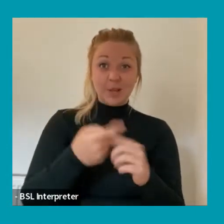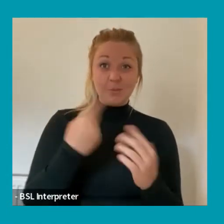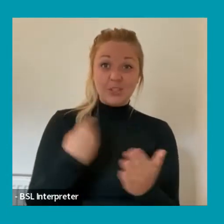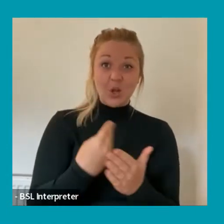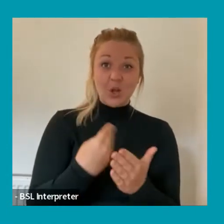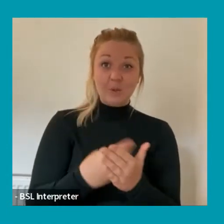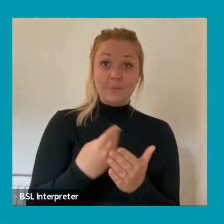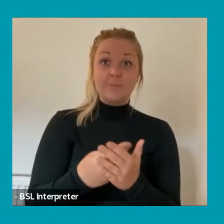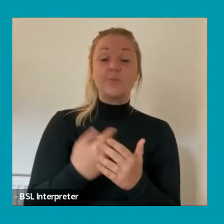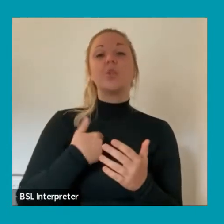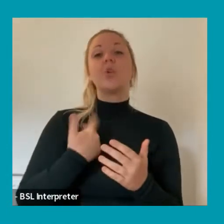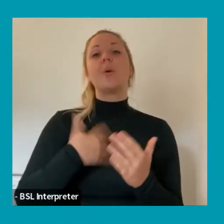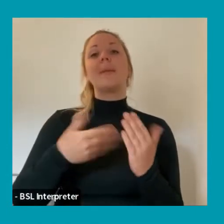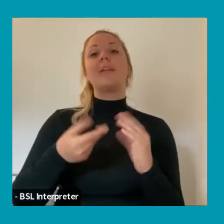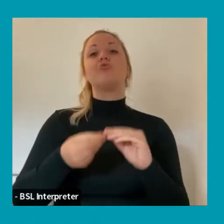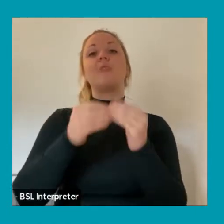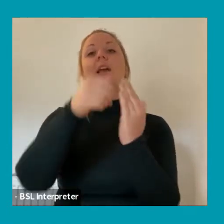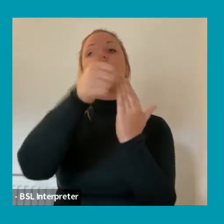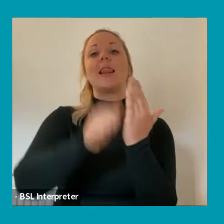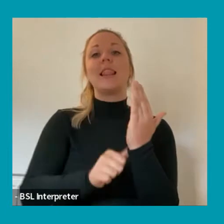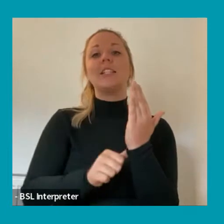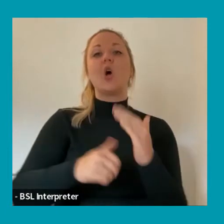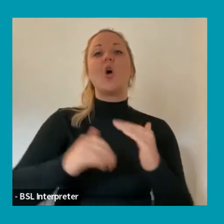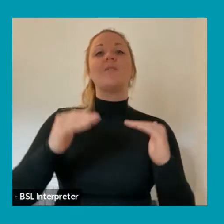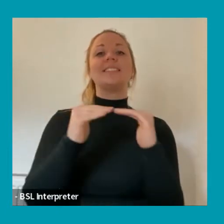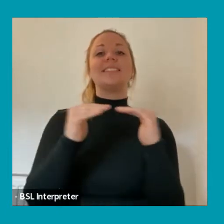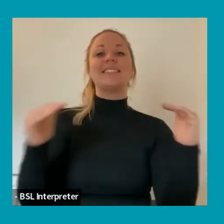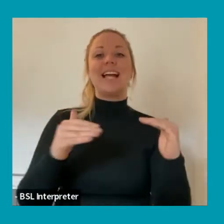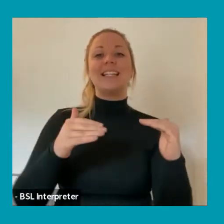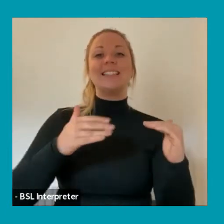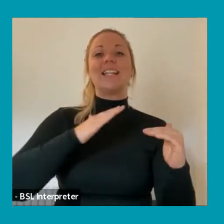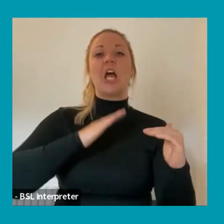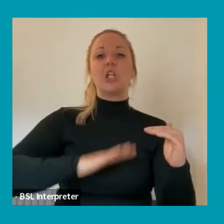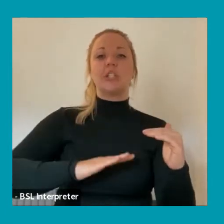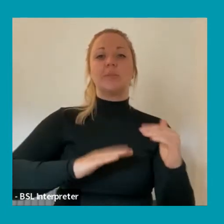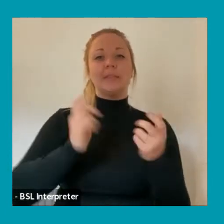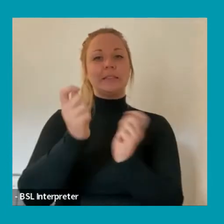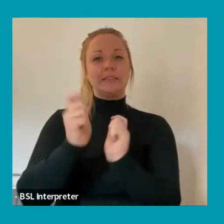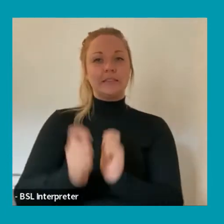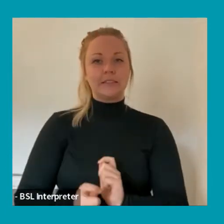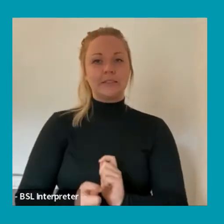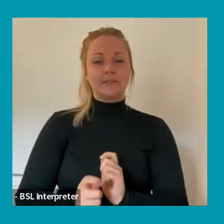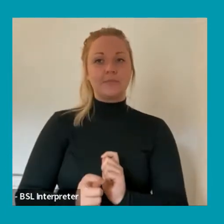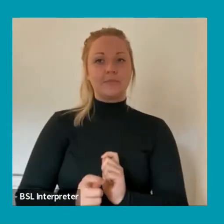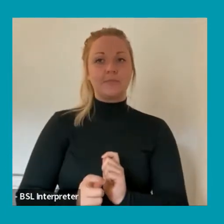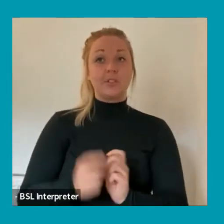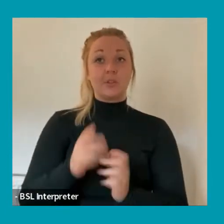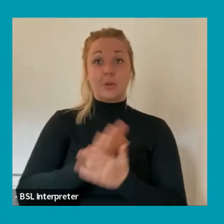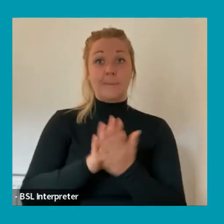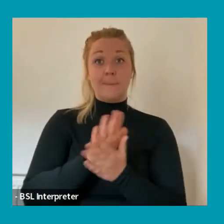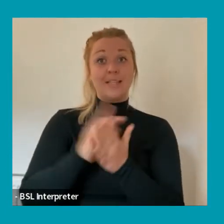adjustments not making an Occupational Health Referral. That improves the process.